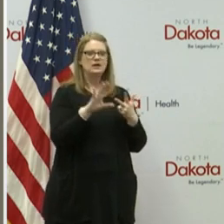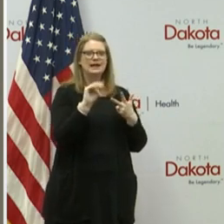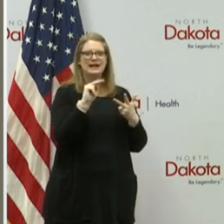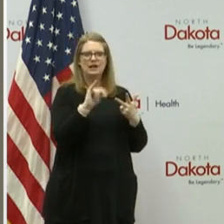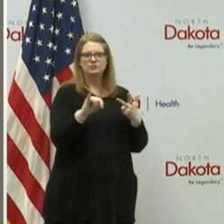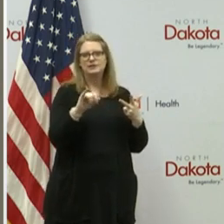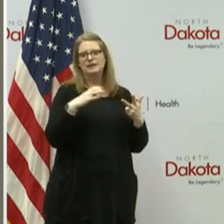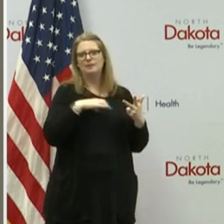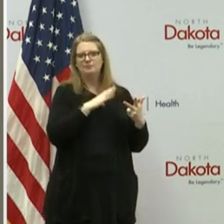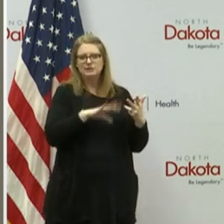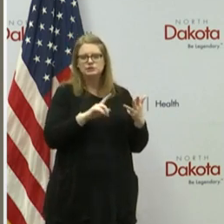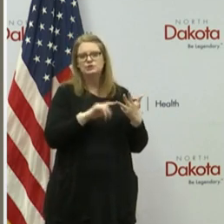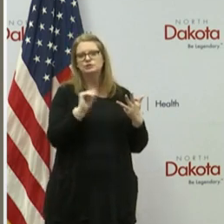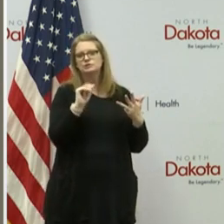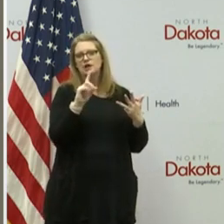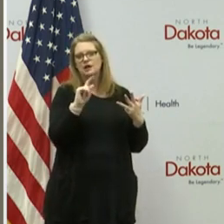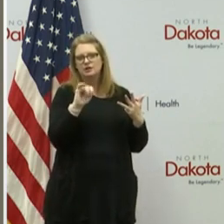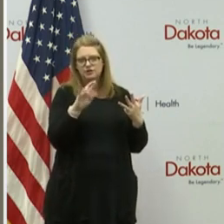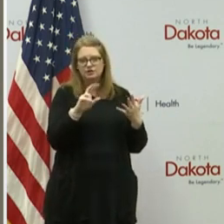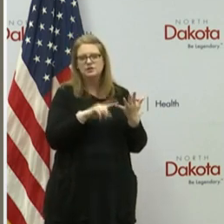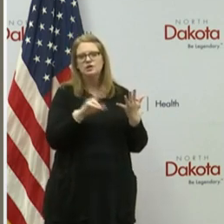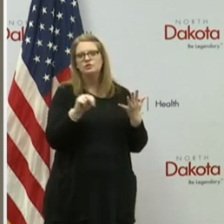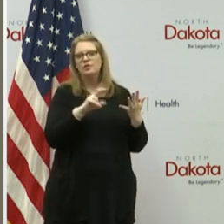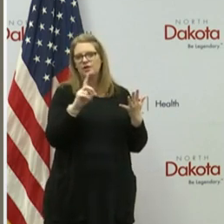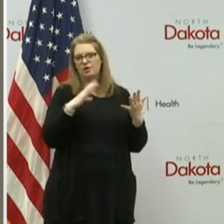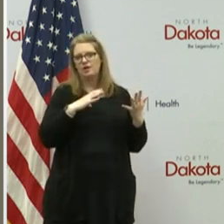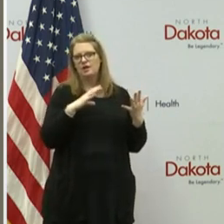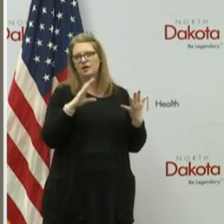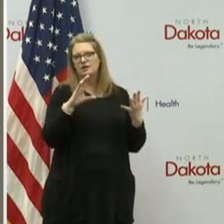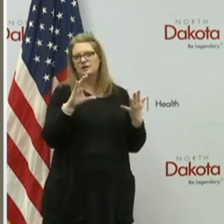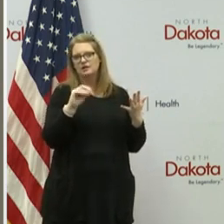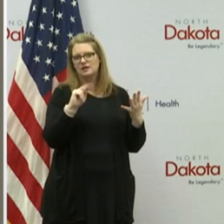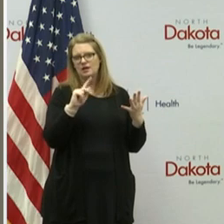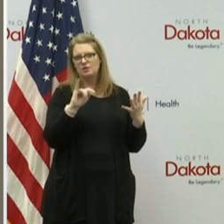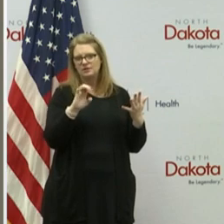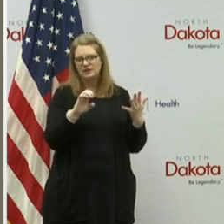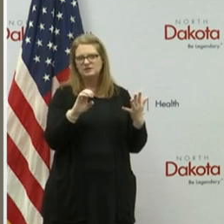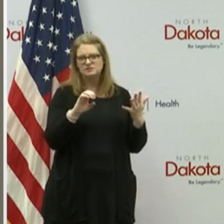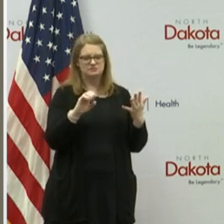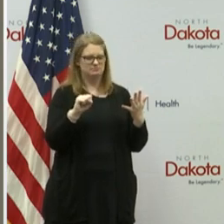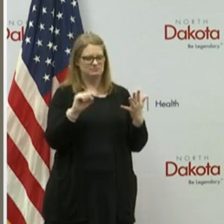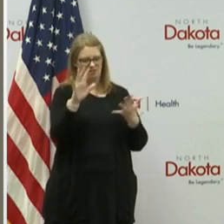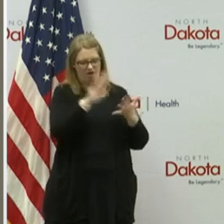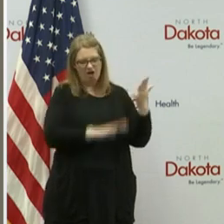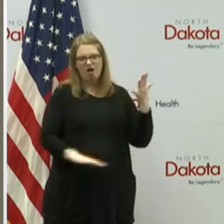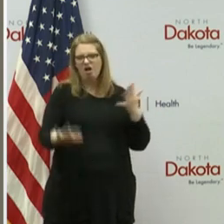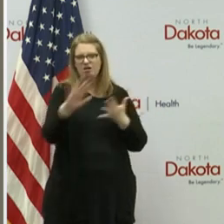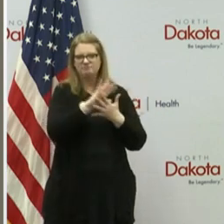WANT TO SAY THANK YOU TO THE SECRETARY OF STATE AND ATTORNEY GENERAL ALL OF THE COUNTY COMMISSIONERS, COUNTY AUDITORS,